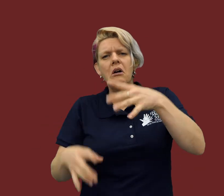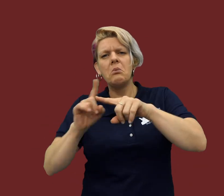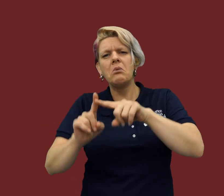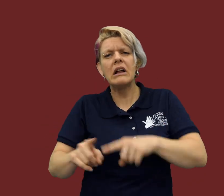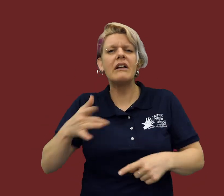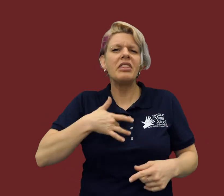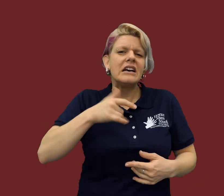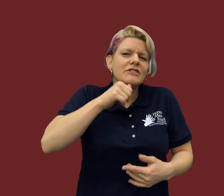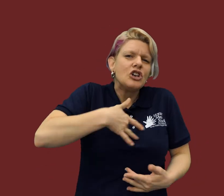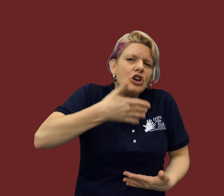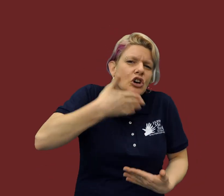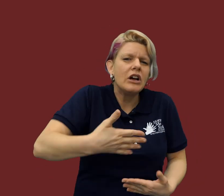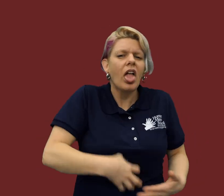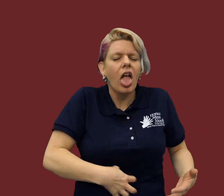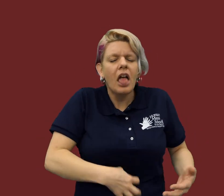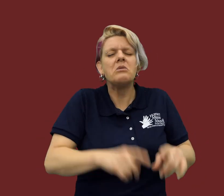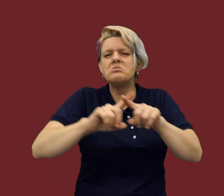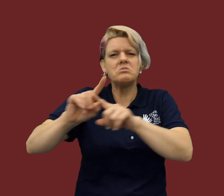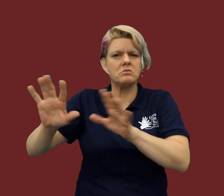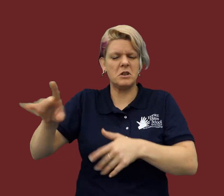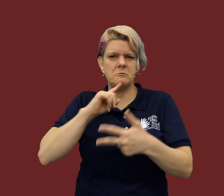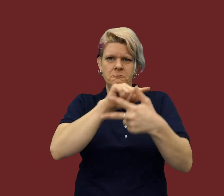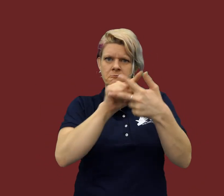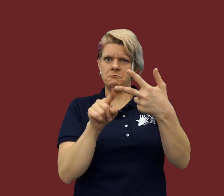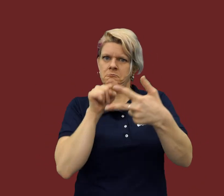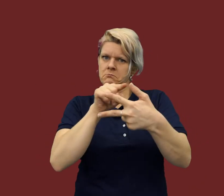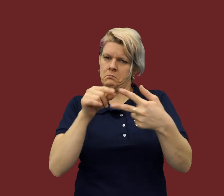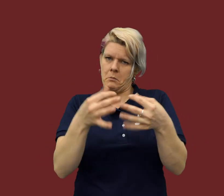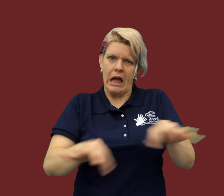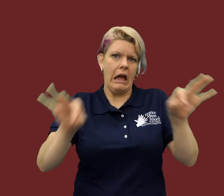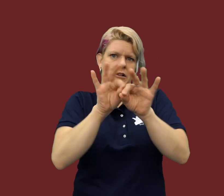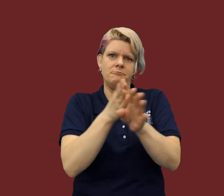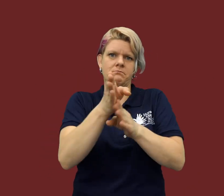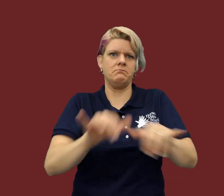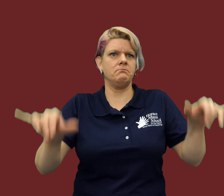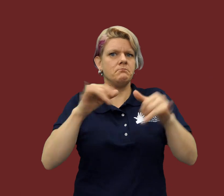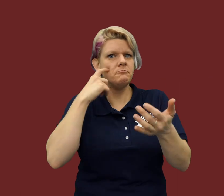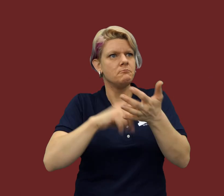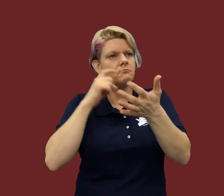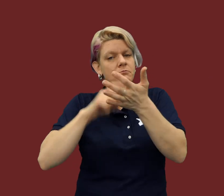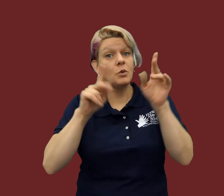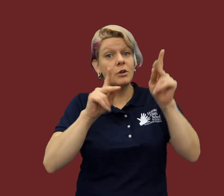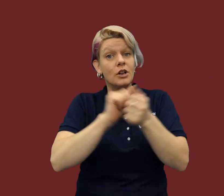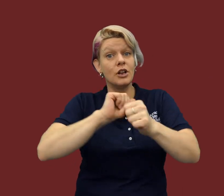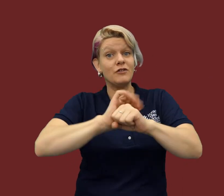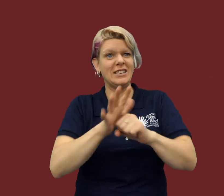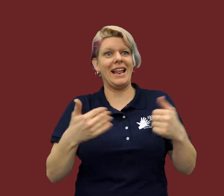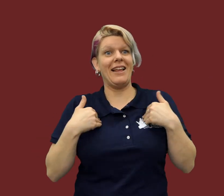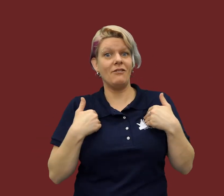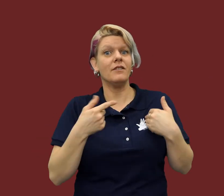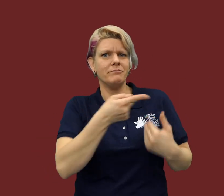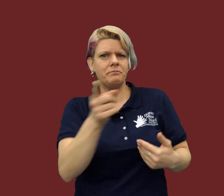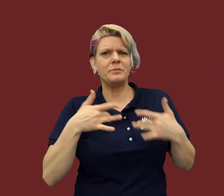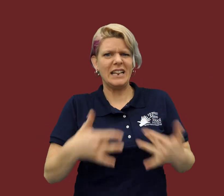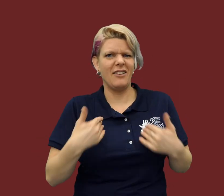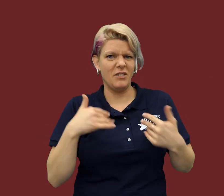such as nausea. If these three symptoms are prevalent, fever, cough, and difficulty in